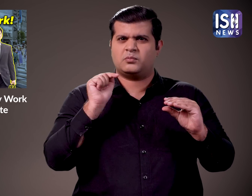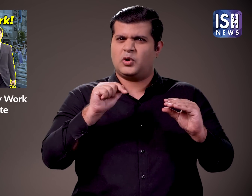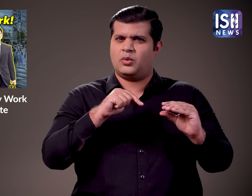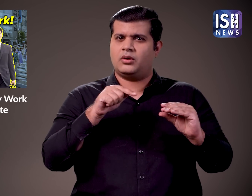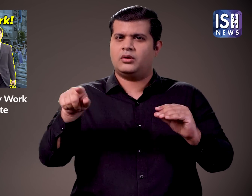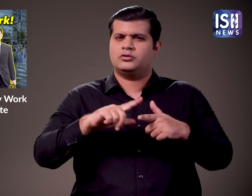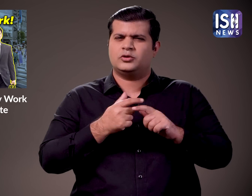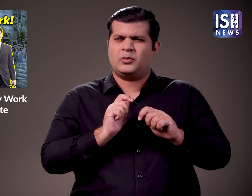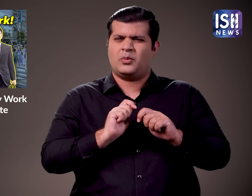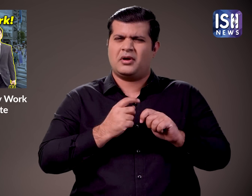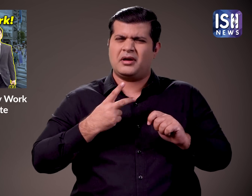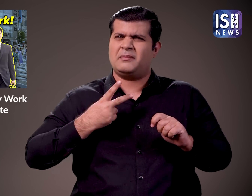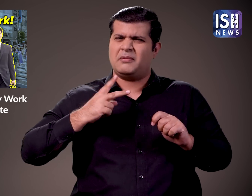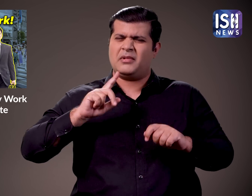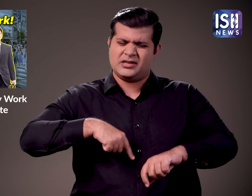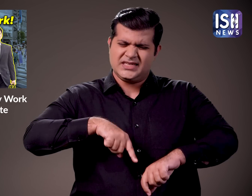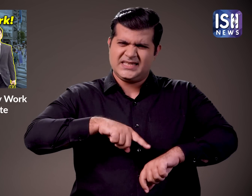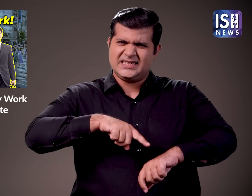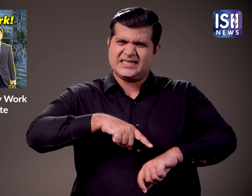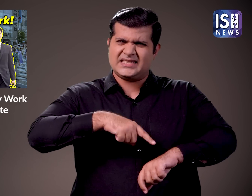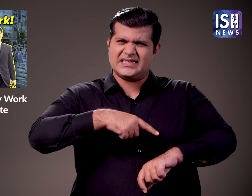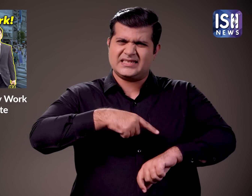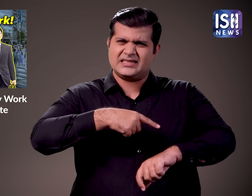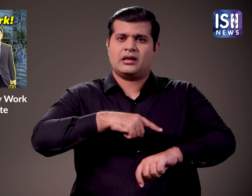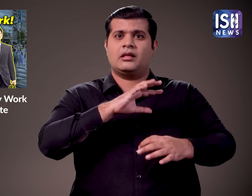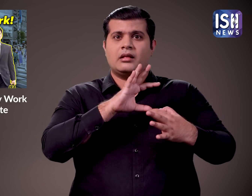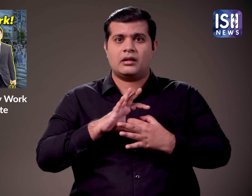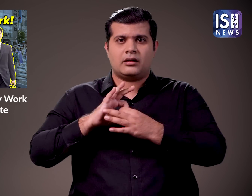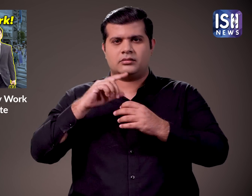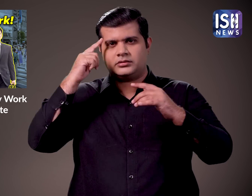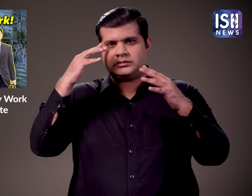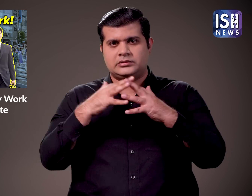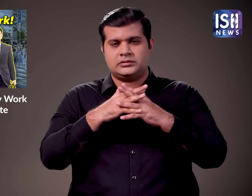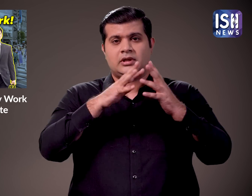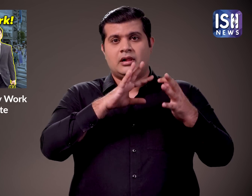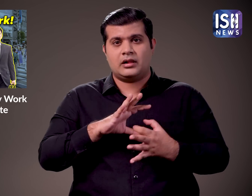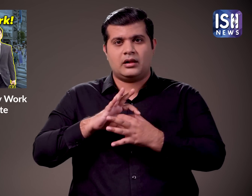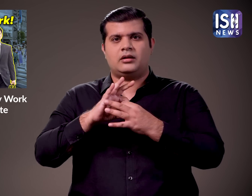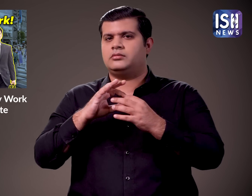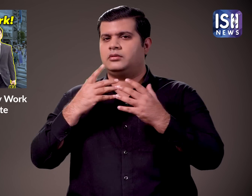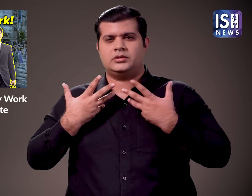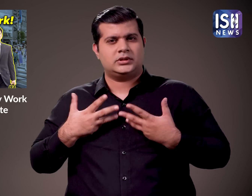This is because of their overtime work culture, leading to increased work pressure and tiredness,